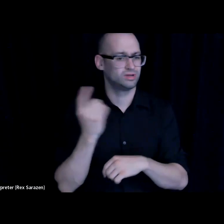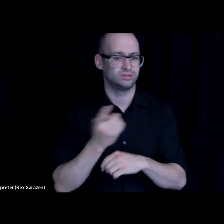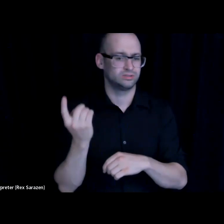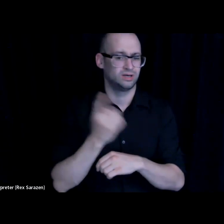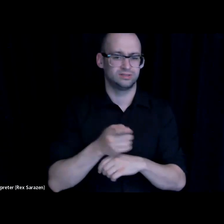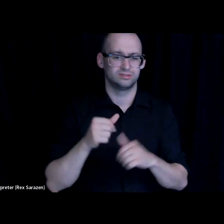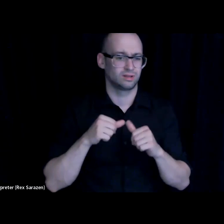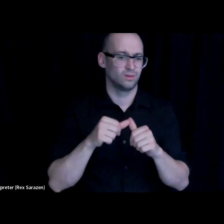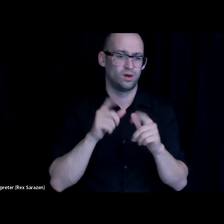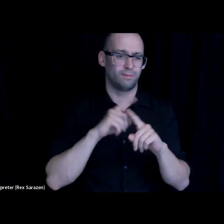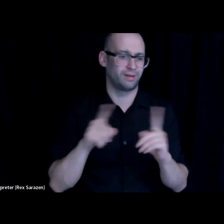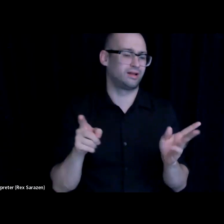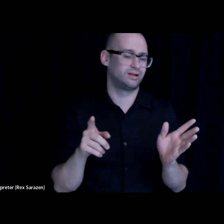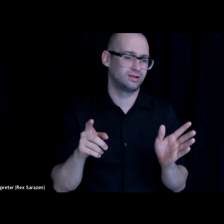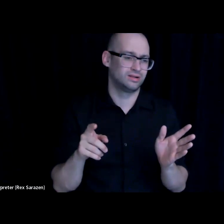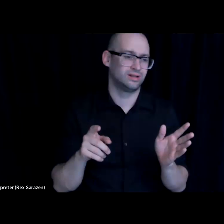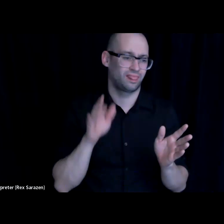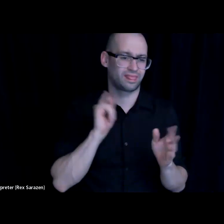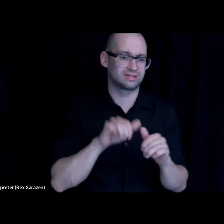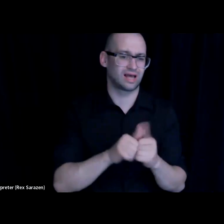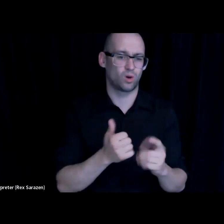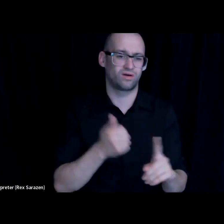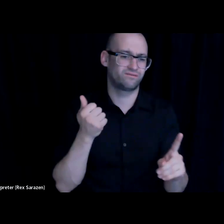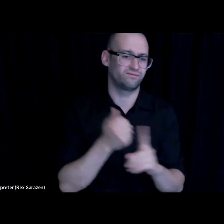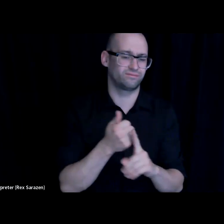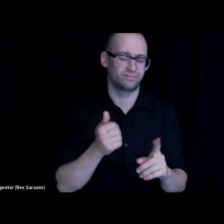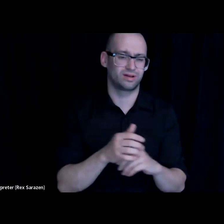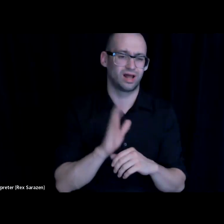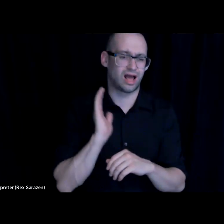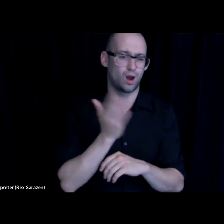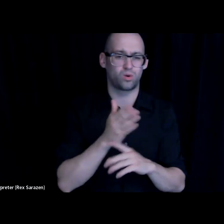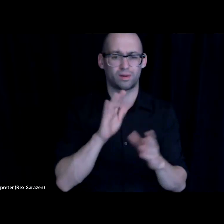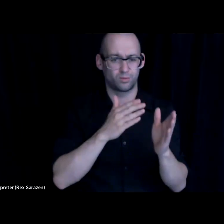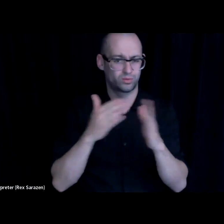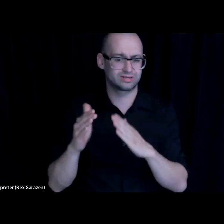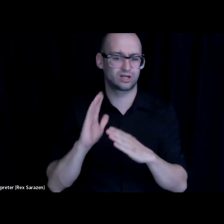and how it's, you know, been affecting our communities, but we're working our hardest